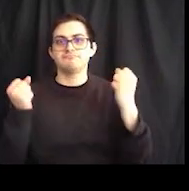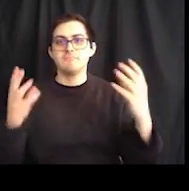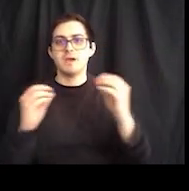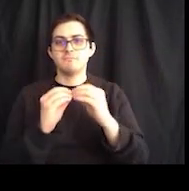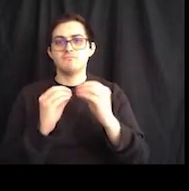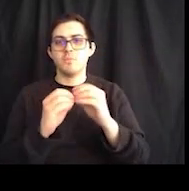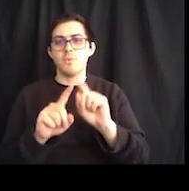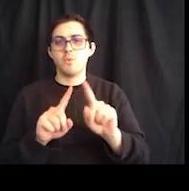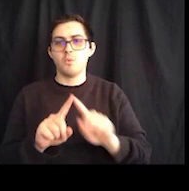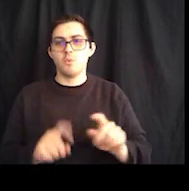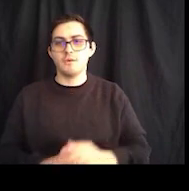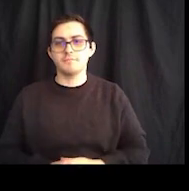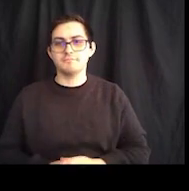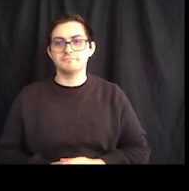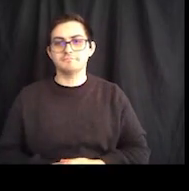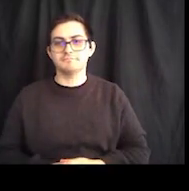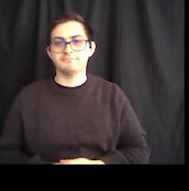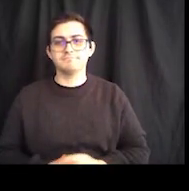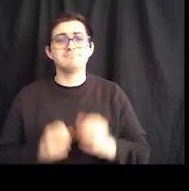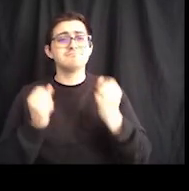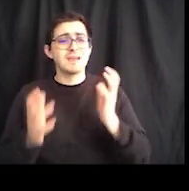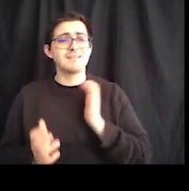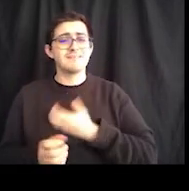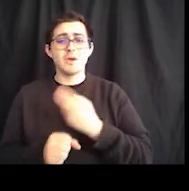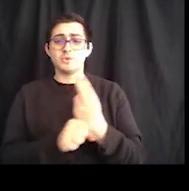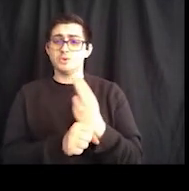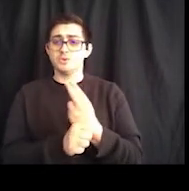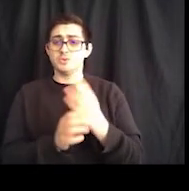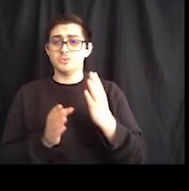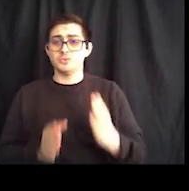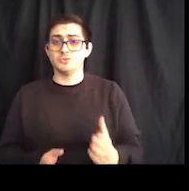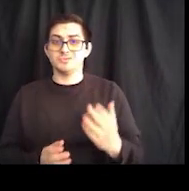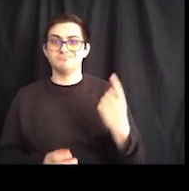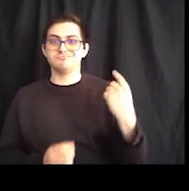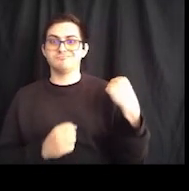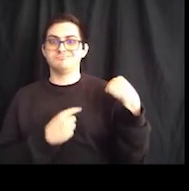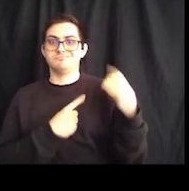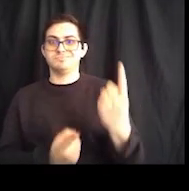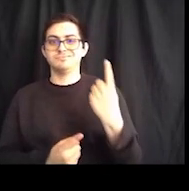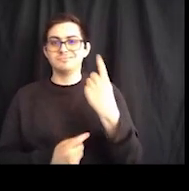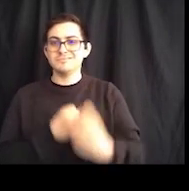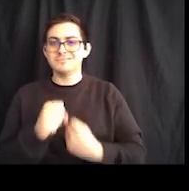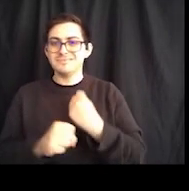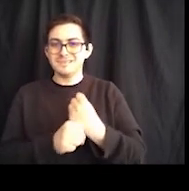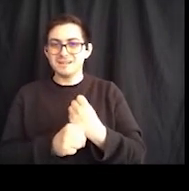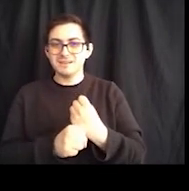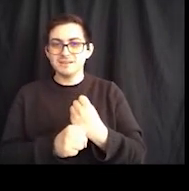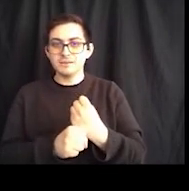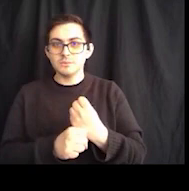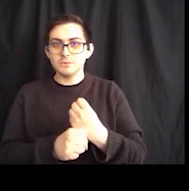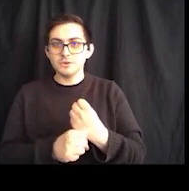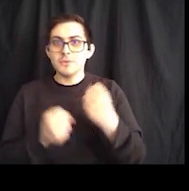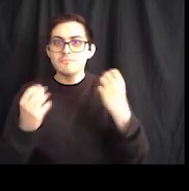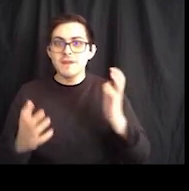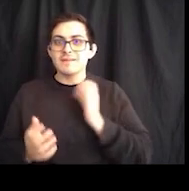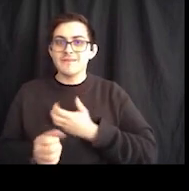And last year, when we're all working from home, so many of our users were creating these kind of templates, but they were doing in Figma.